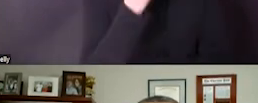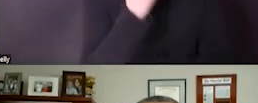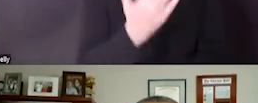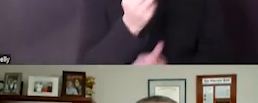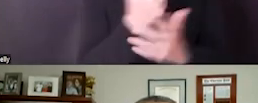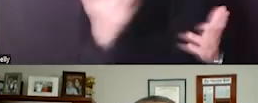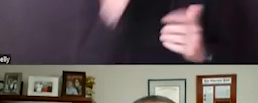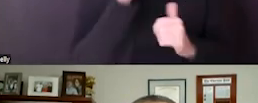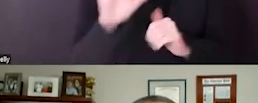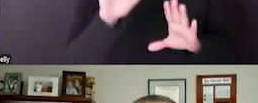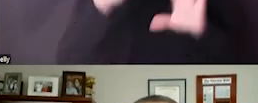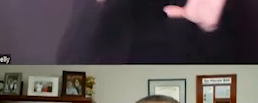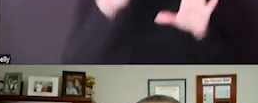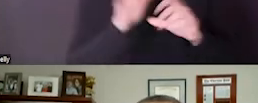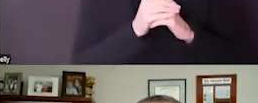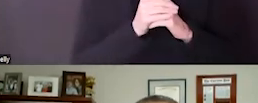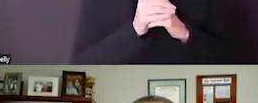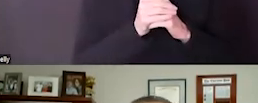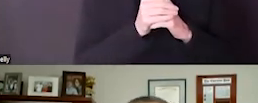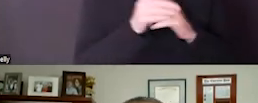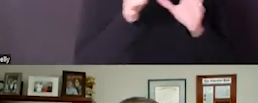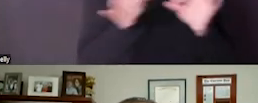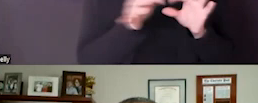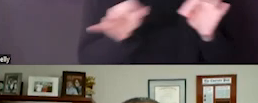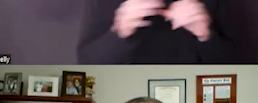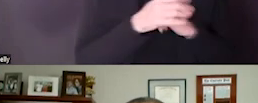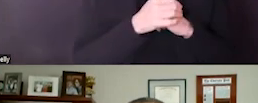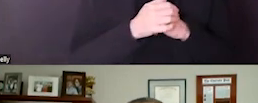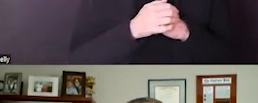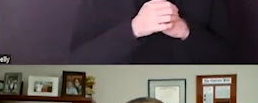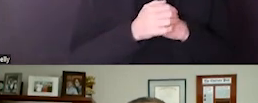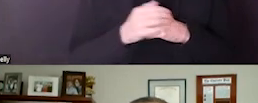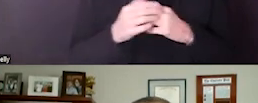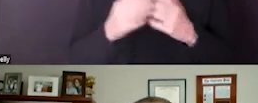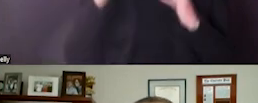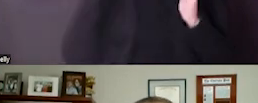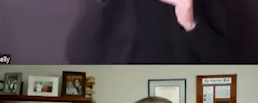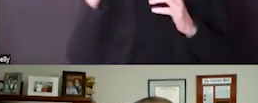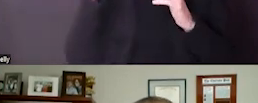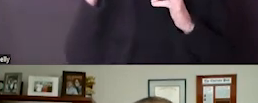I THINK THE HOPE THAT I FEEL EVEN IN RESPONSE TO YOUR MESSAGE IS REALLY